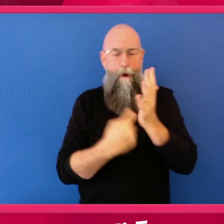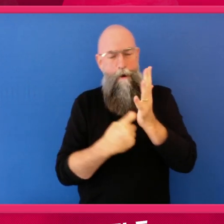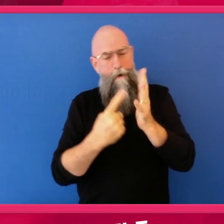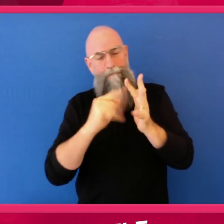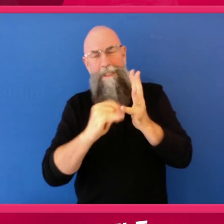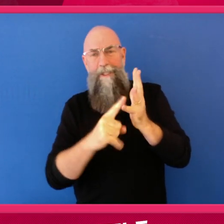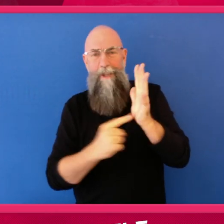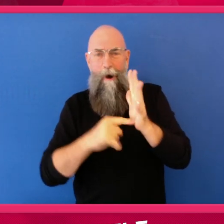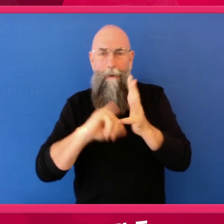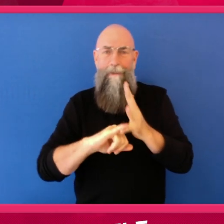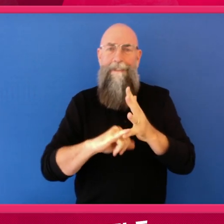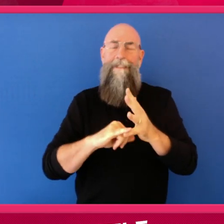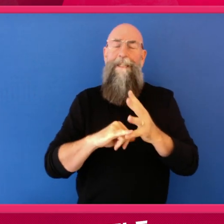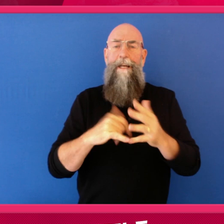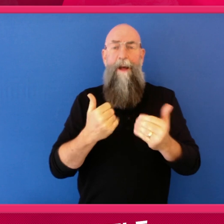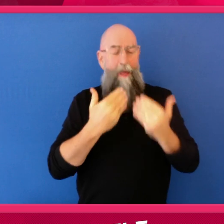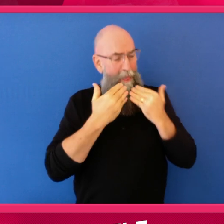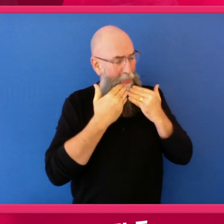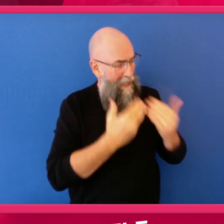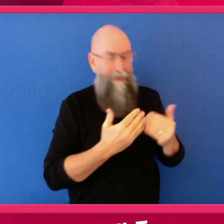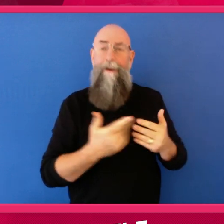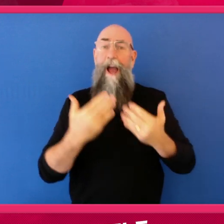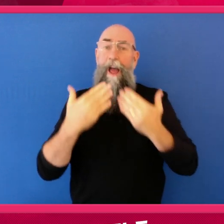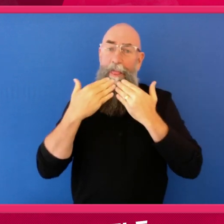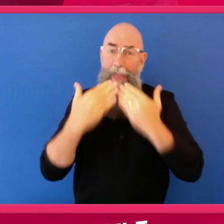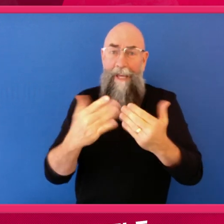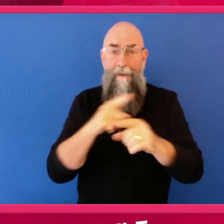Thank you so much for listening to us today. If you like what you've heard, as per usual